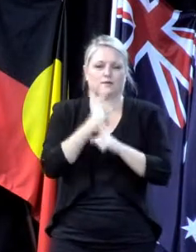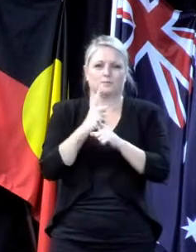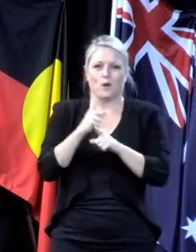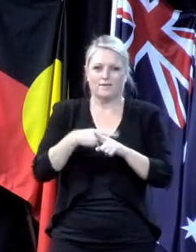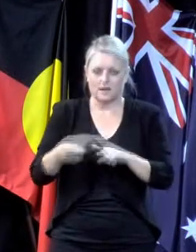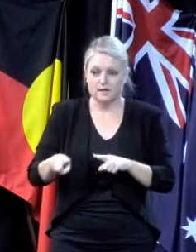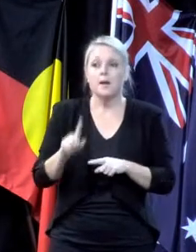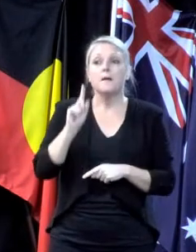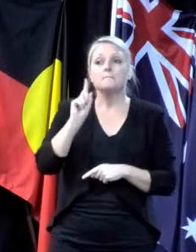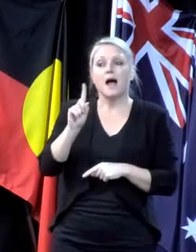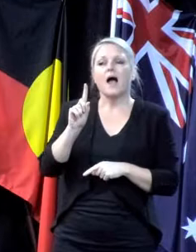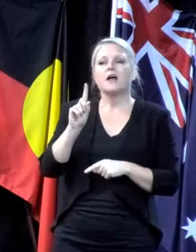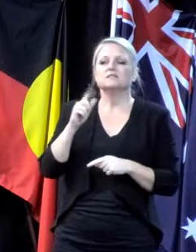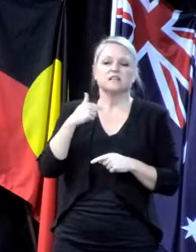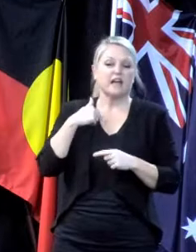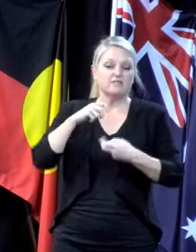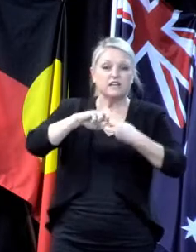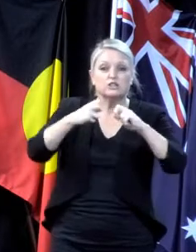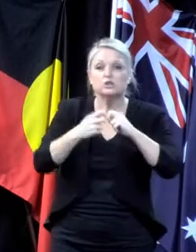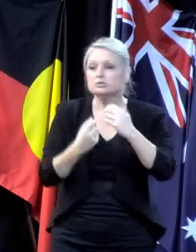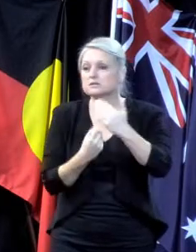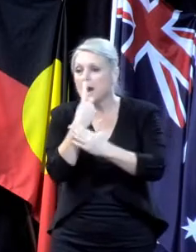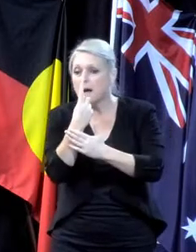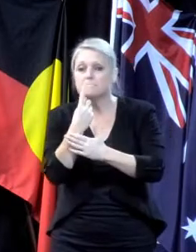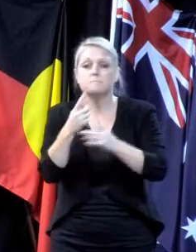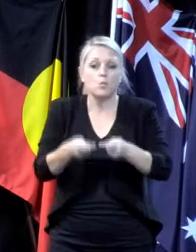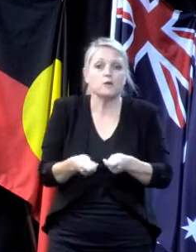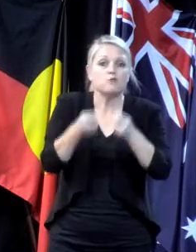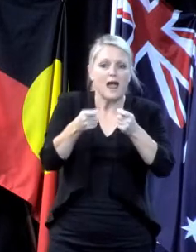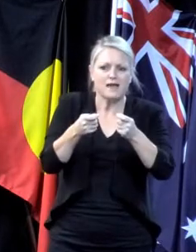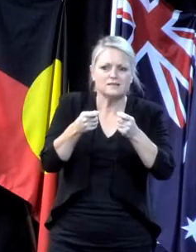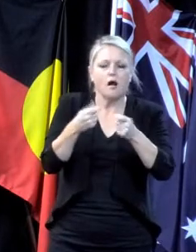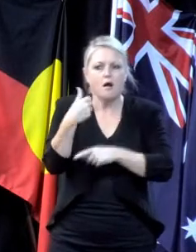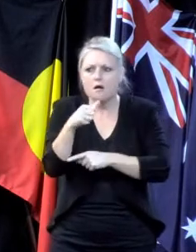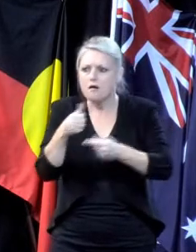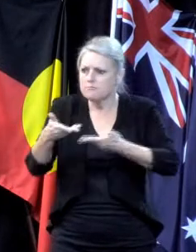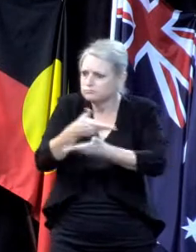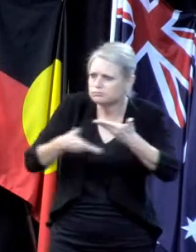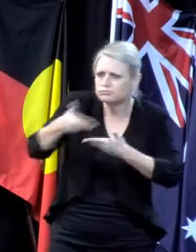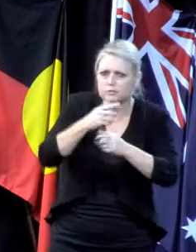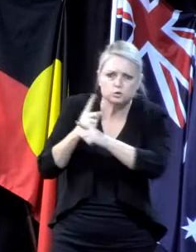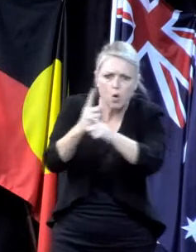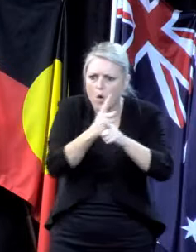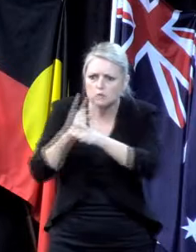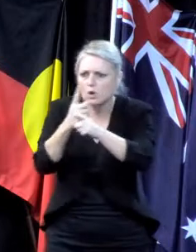and pose problems of practice, or challenges of practice, that they voice themselves and that, then, we address